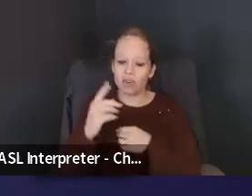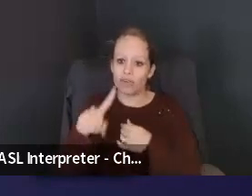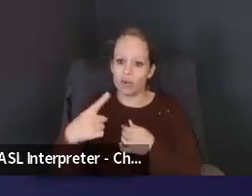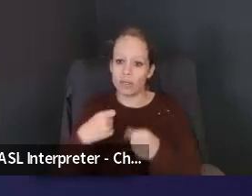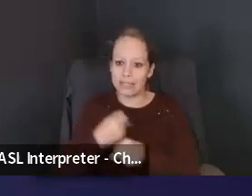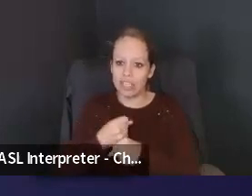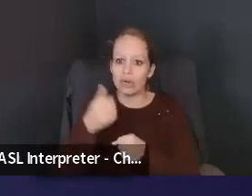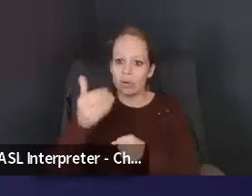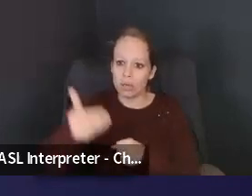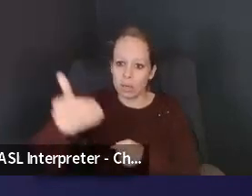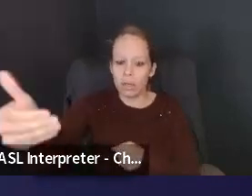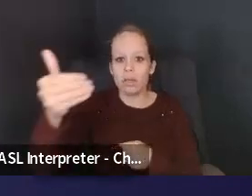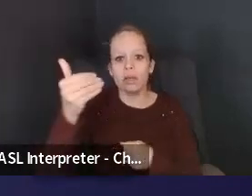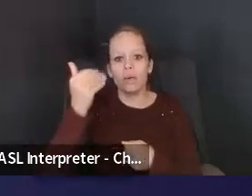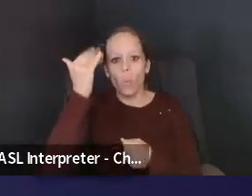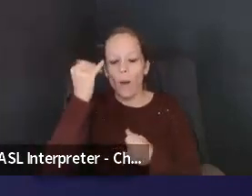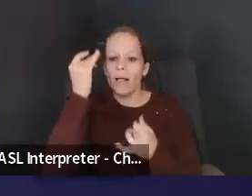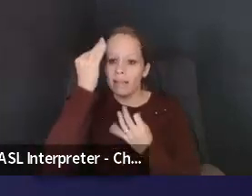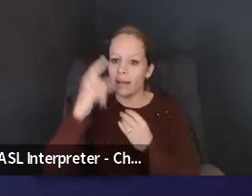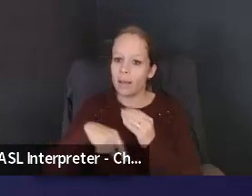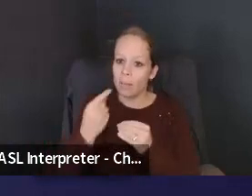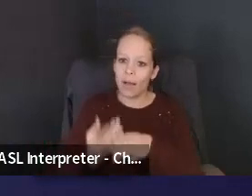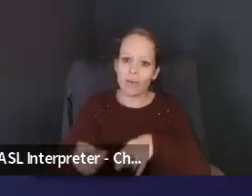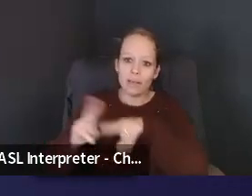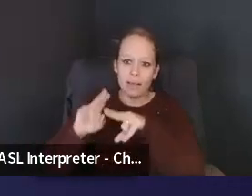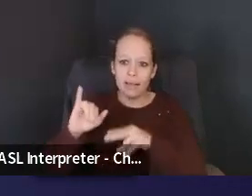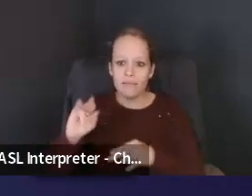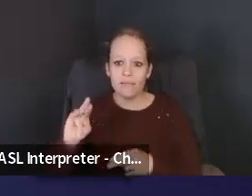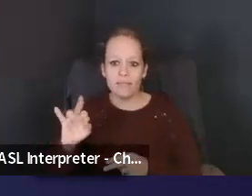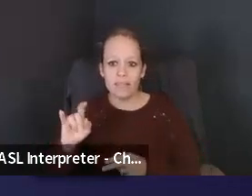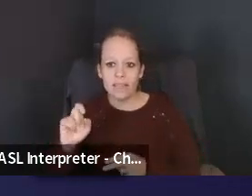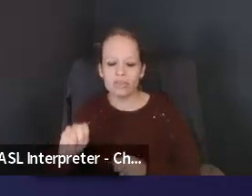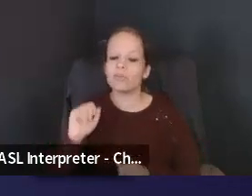consideration of inflation or other activities that might be taking place. So, you can put in